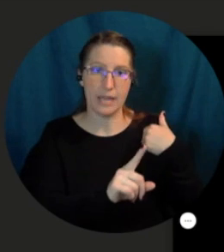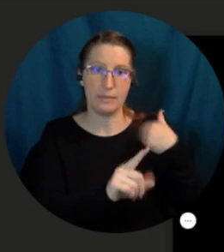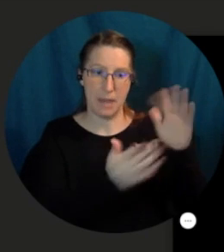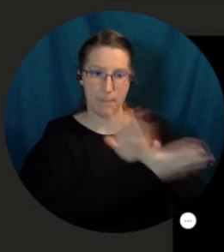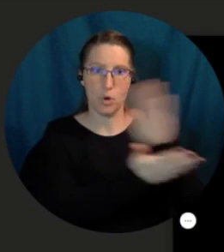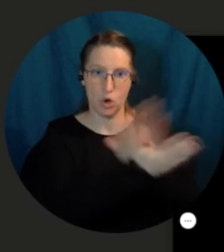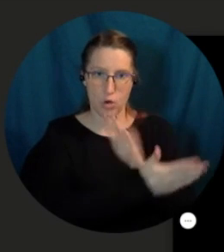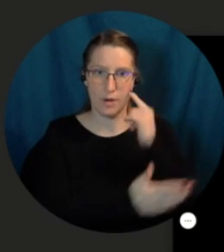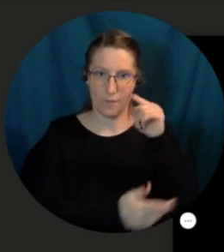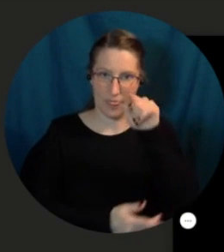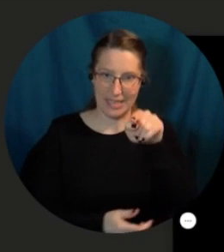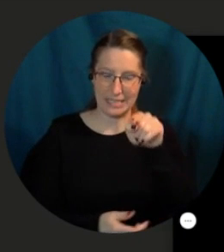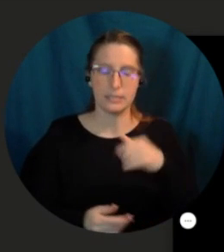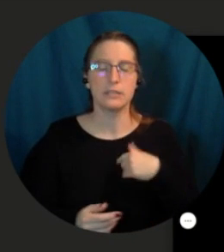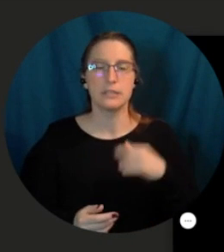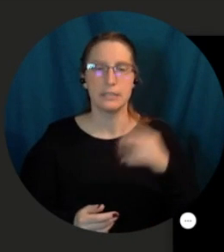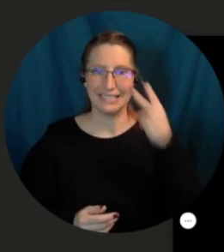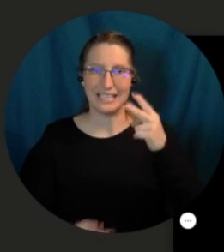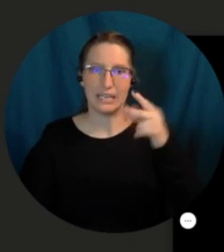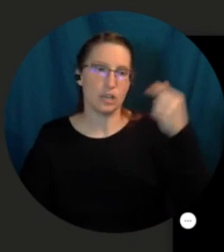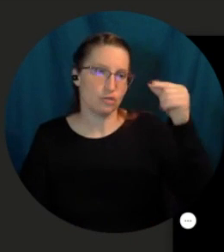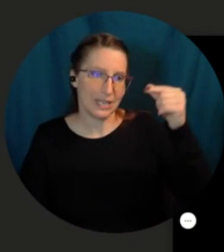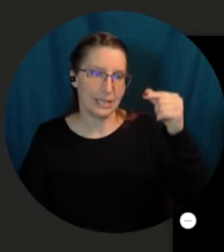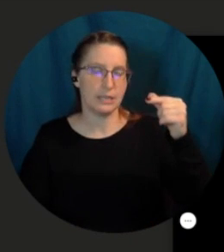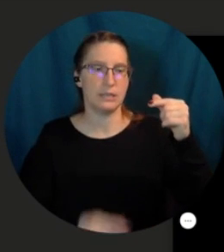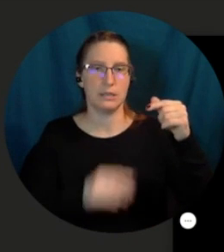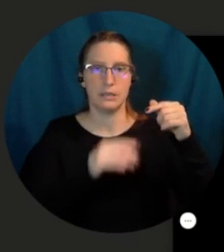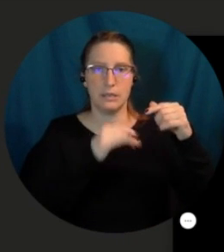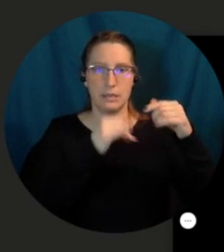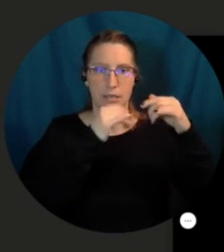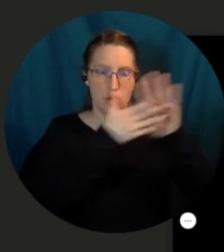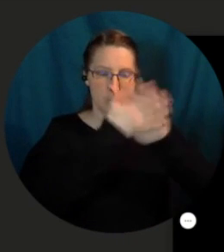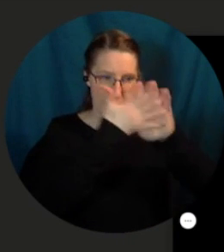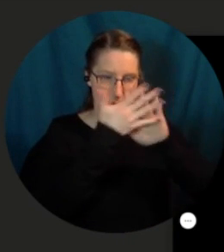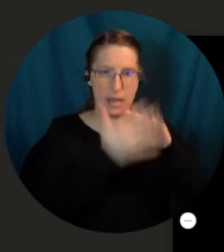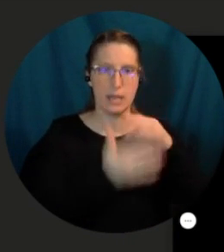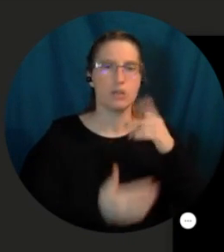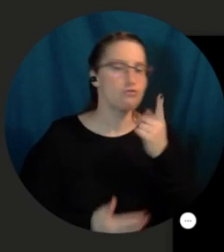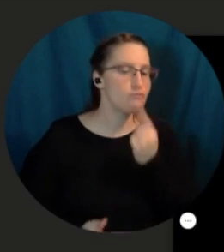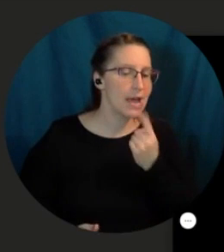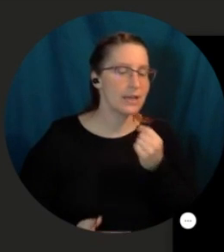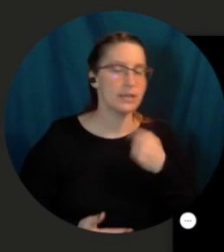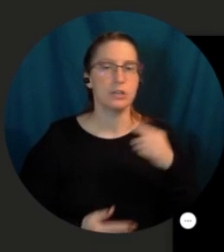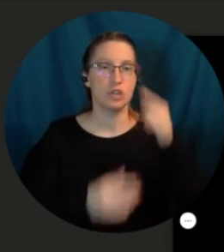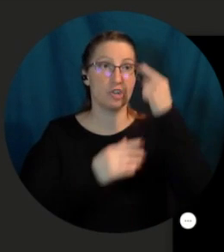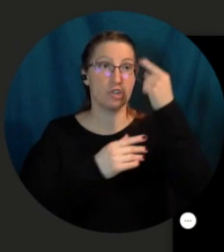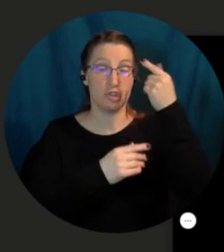So it has the green start line, the red stop line. OT uses a yellow line in the middle.